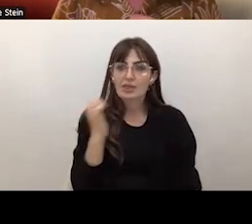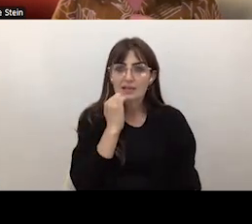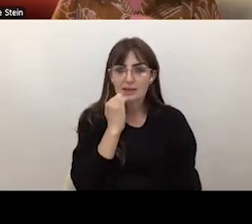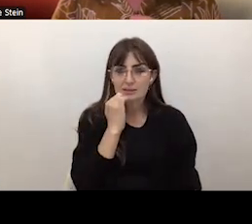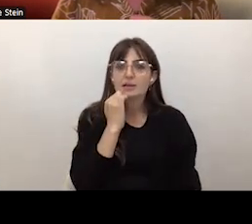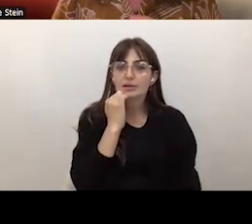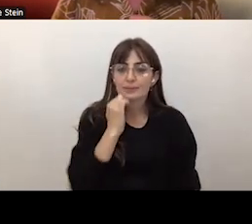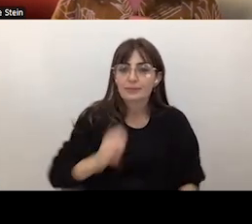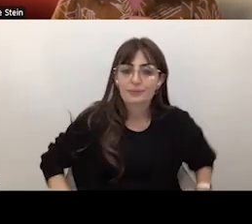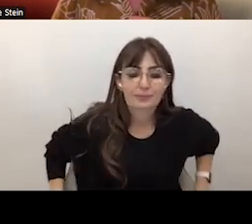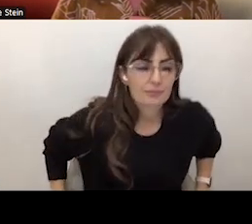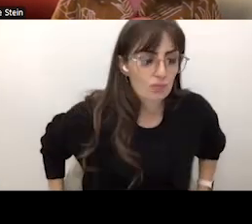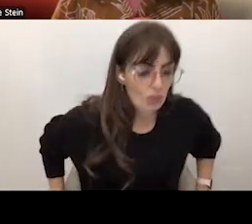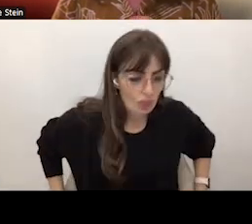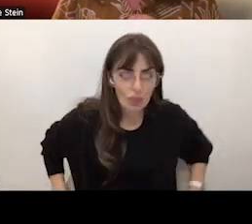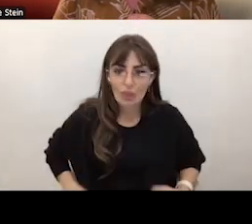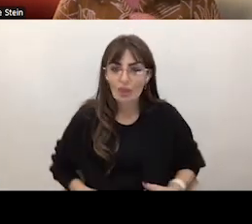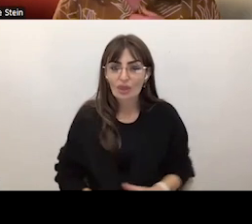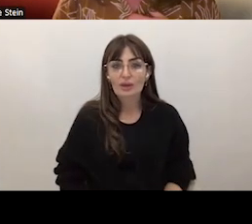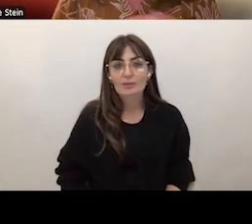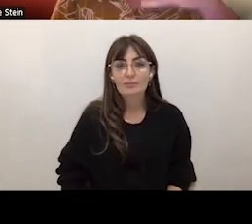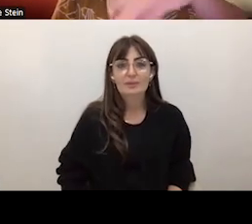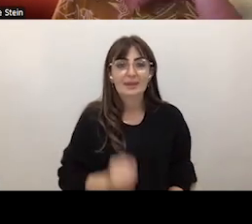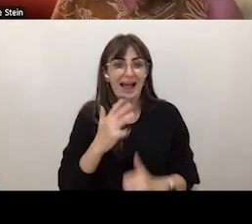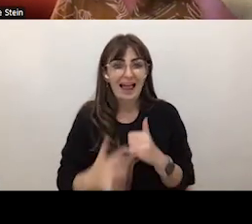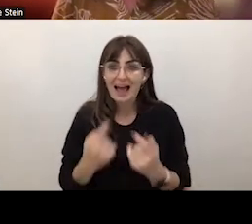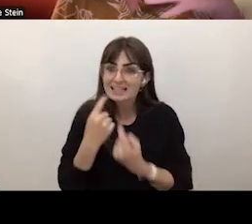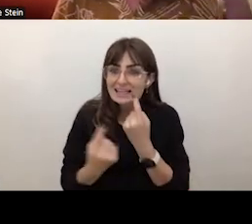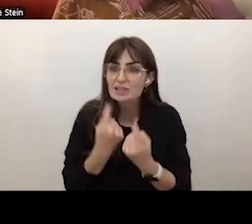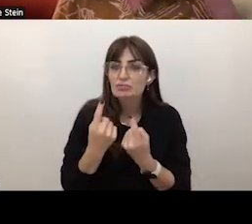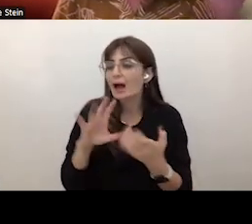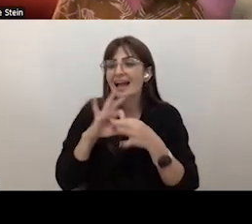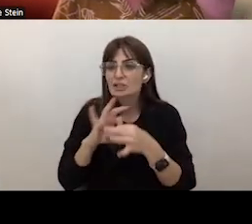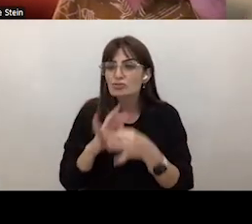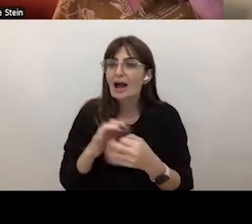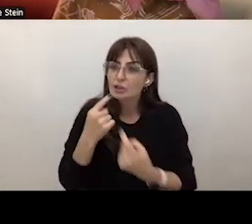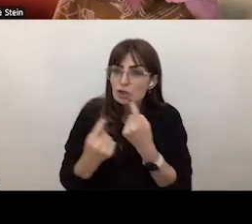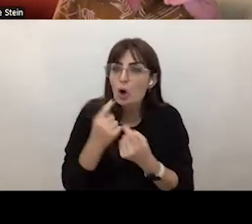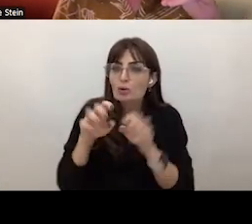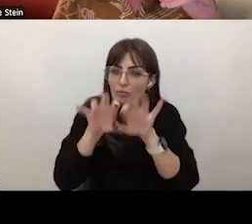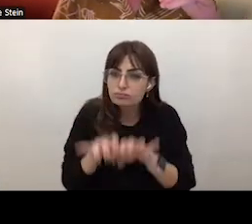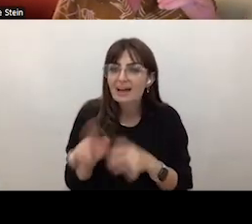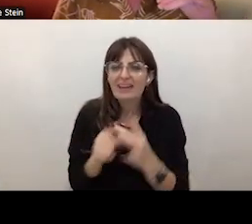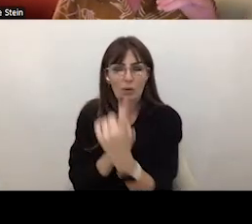you want. It has got last interaction notes. If it is a one-to-one relationship, and the next steps,